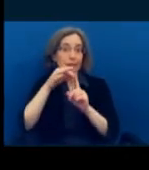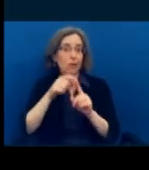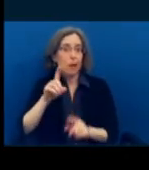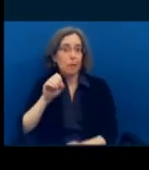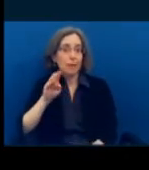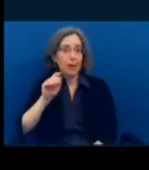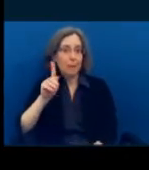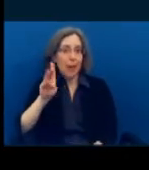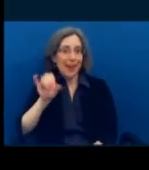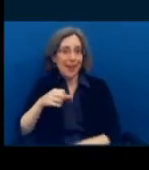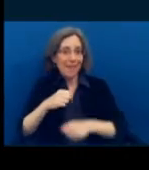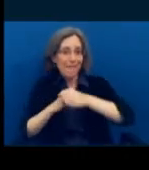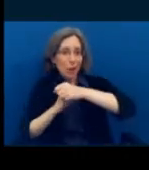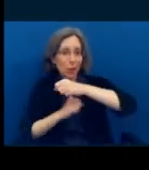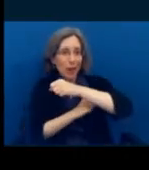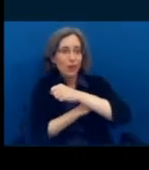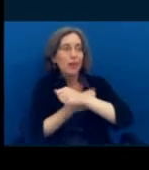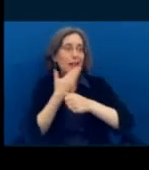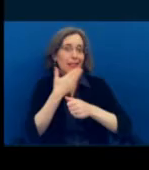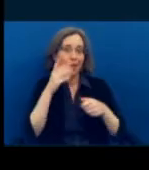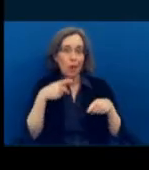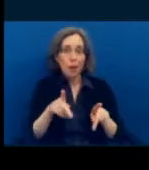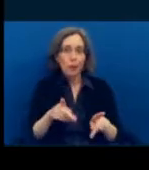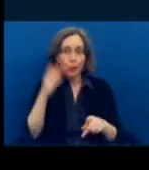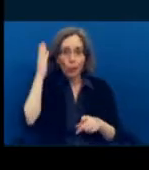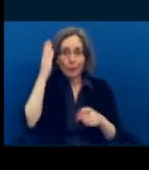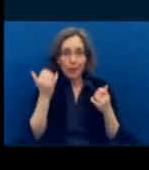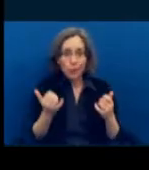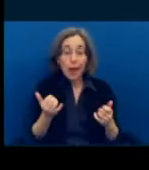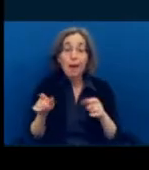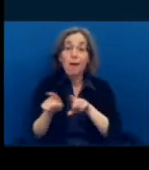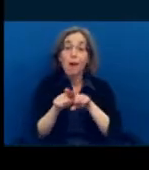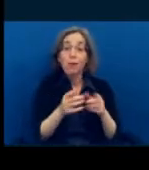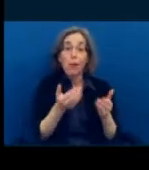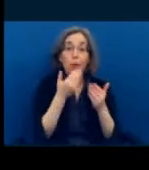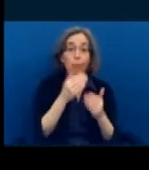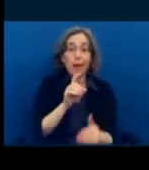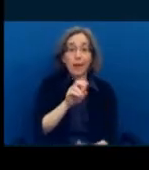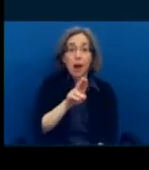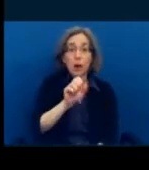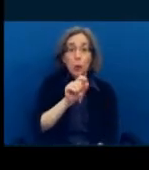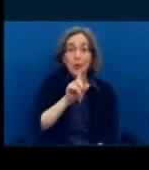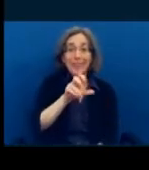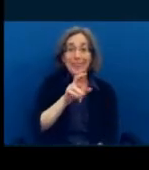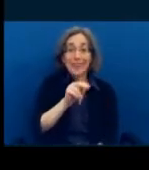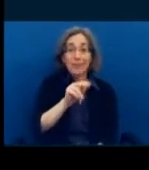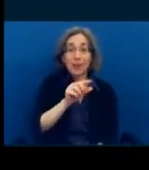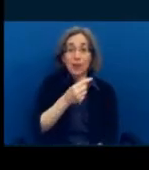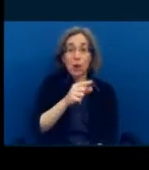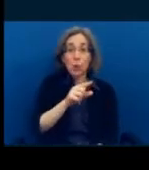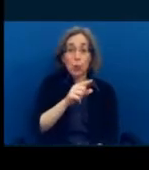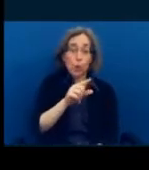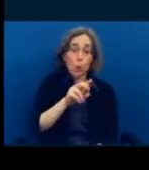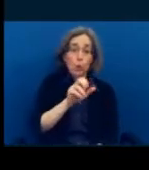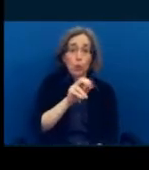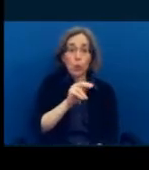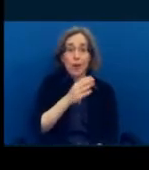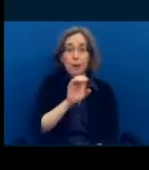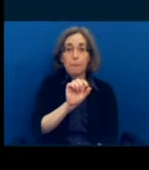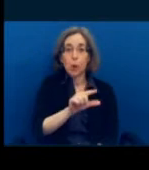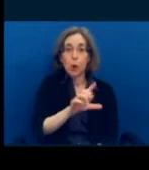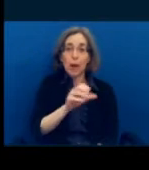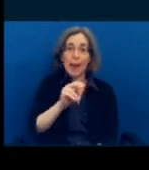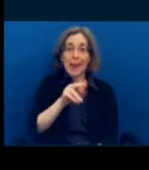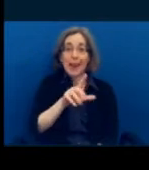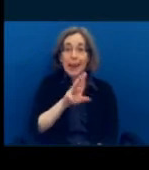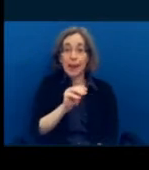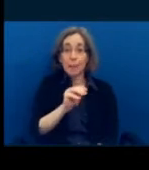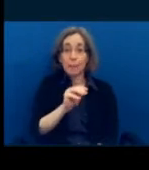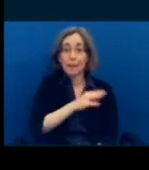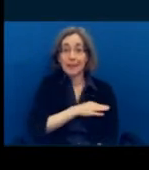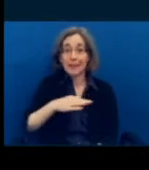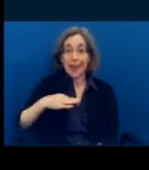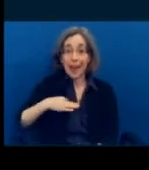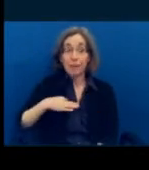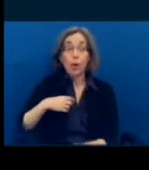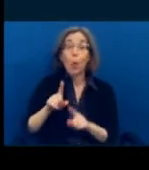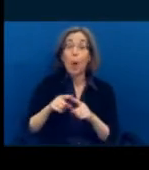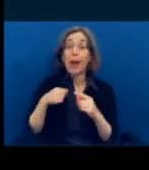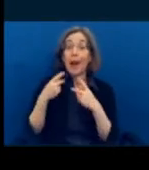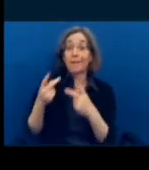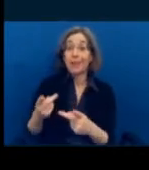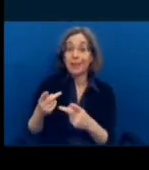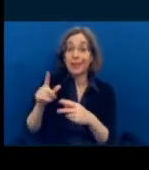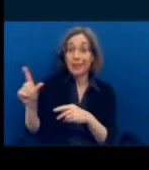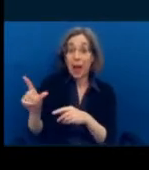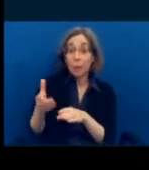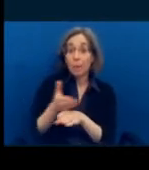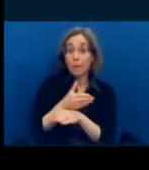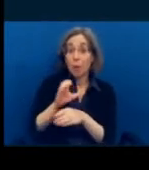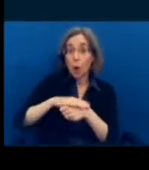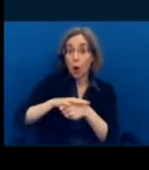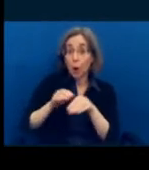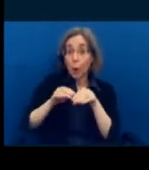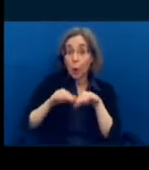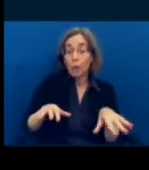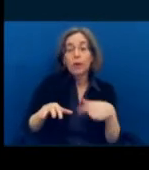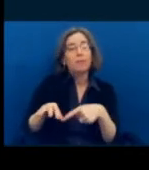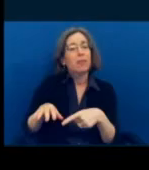MEDICINE--MICHAEL DEBAKEY AND